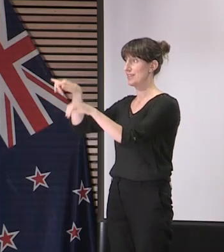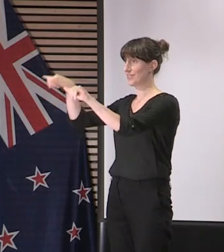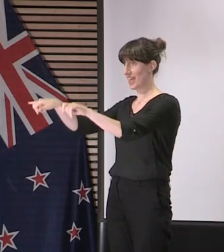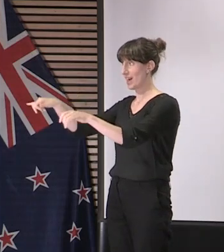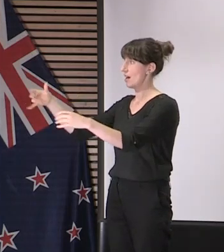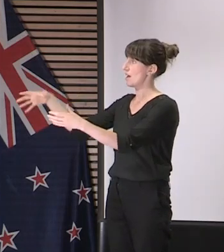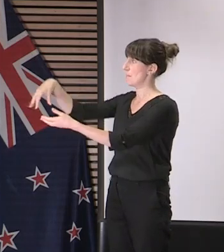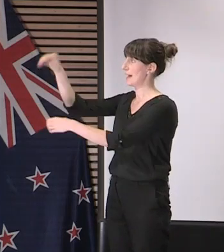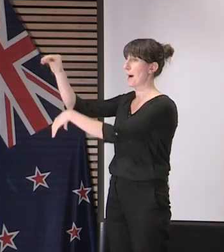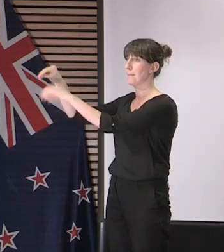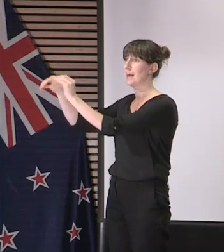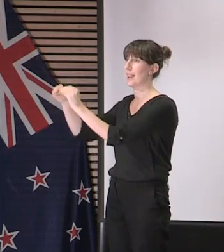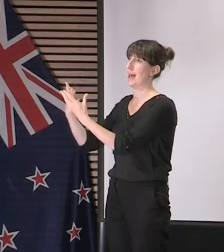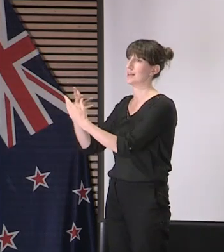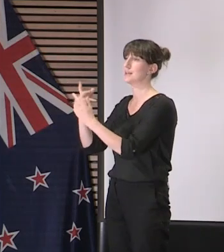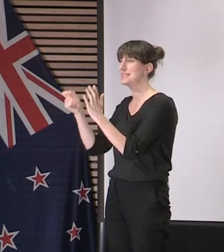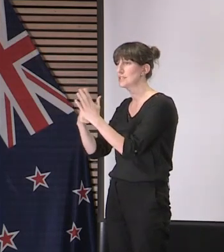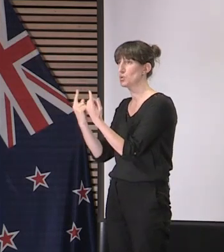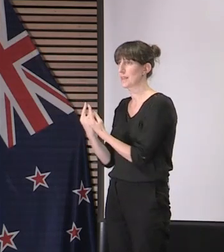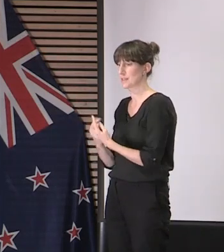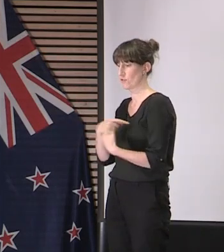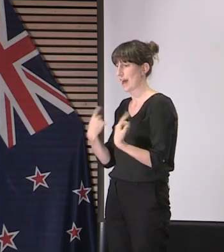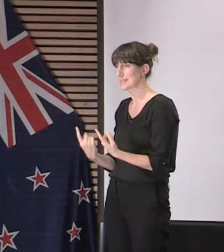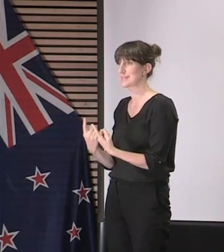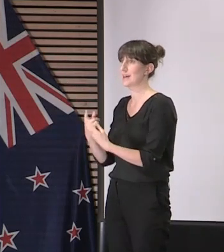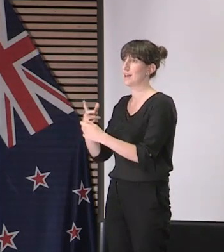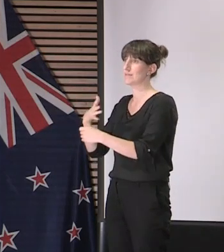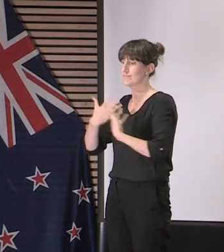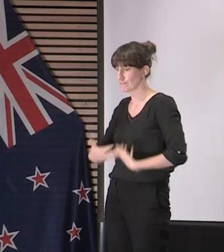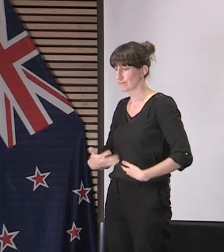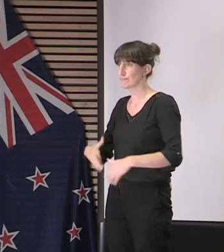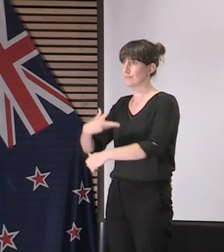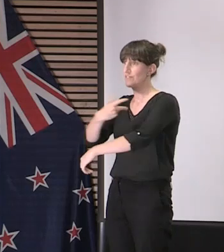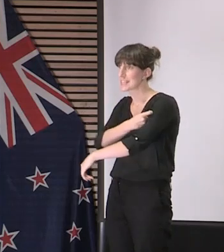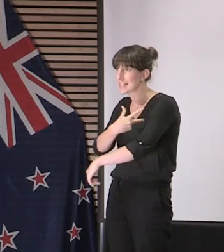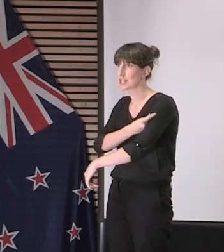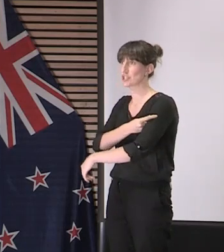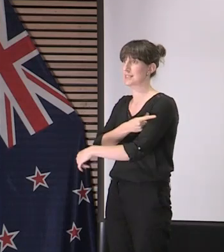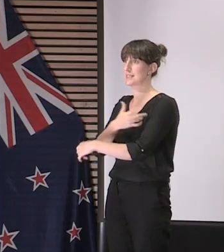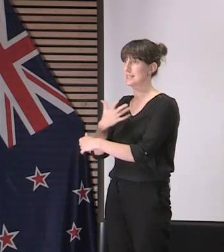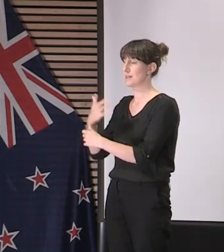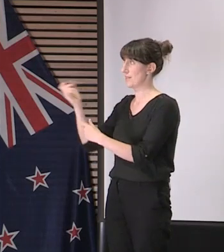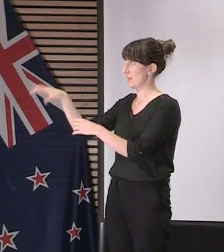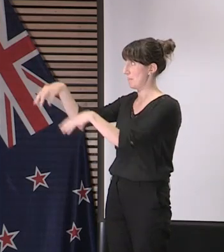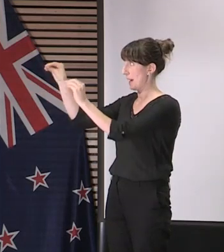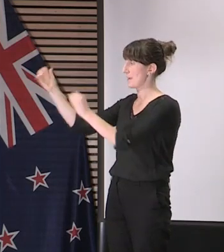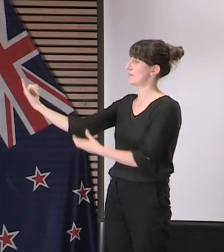includes PPE, hand sanitiser, thermal imaging equipment, test kits and flu vaccinations. We know we need